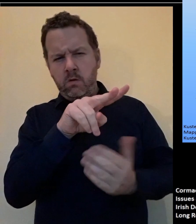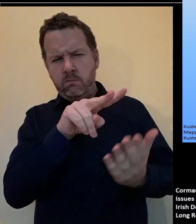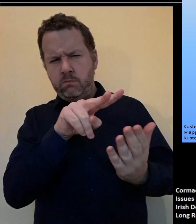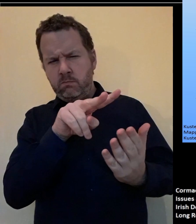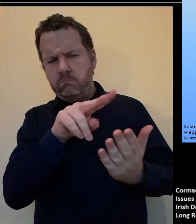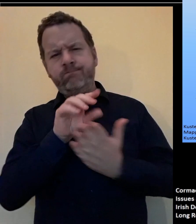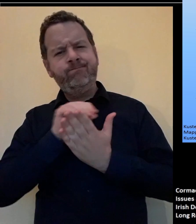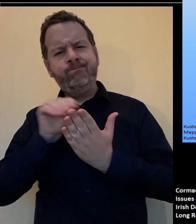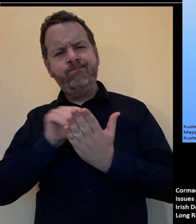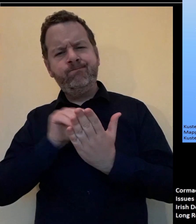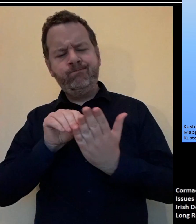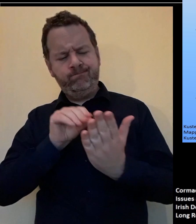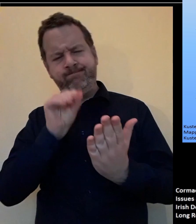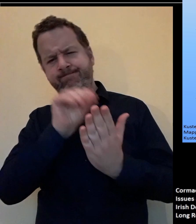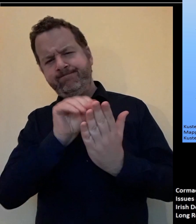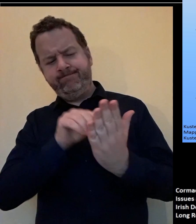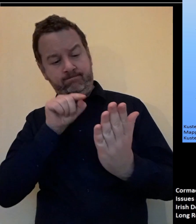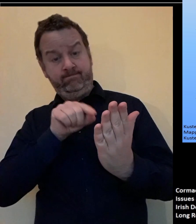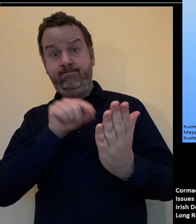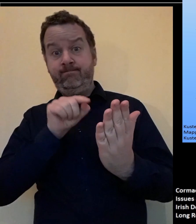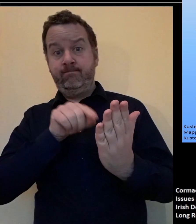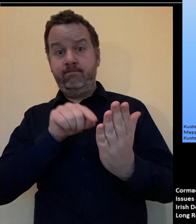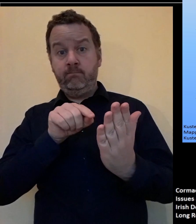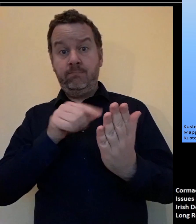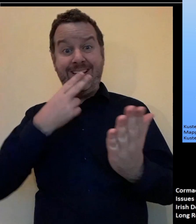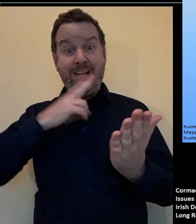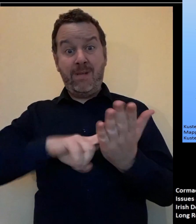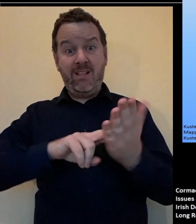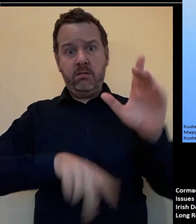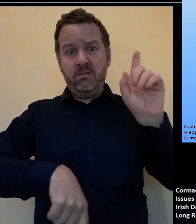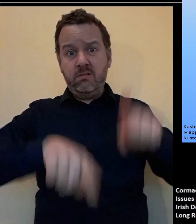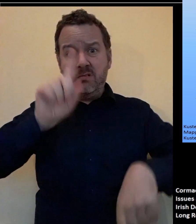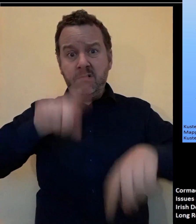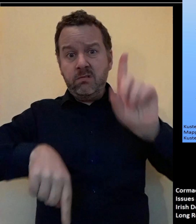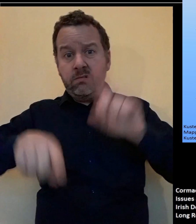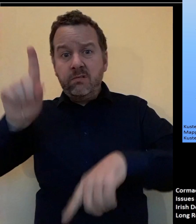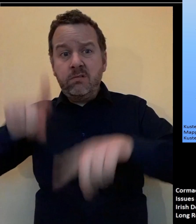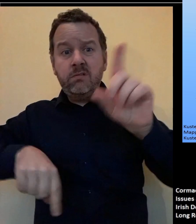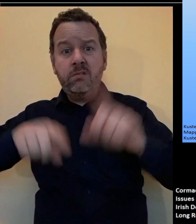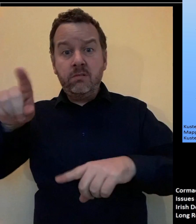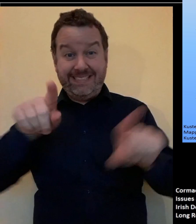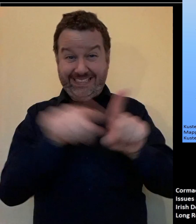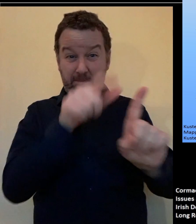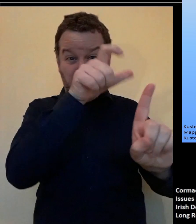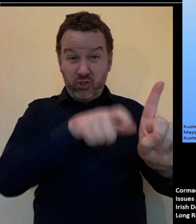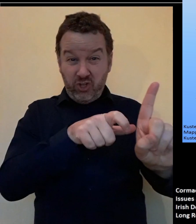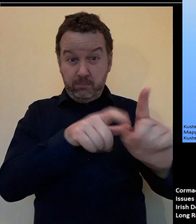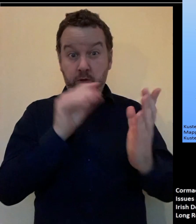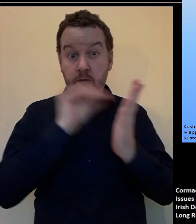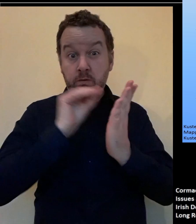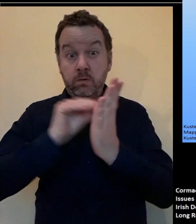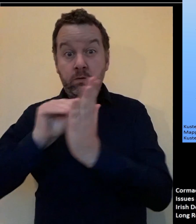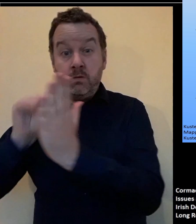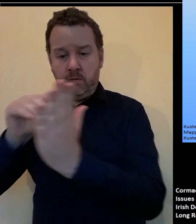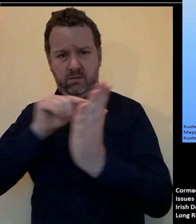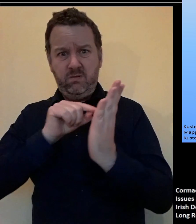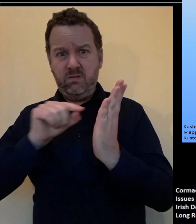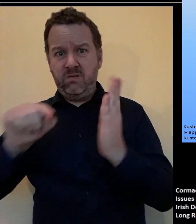were described over time and across different institutions in wildly different ways,